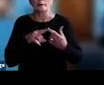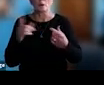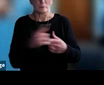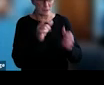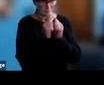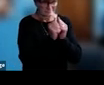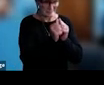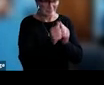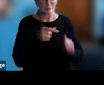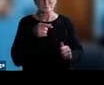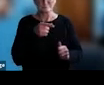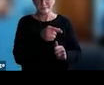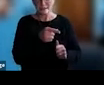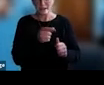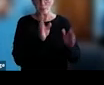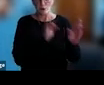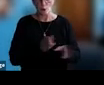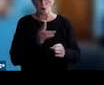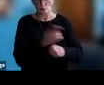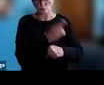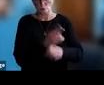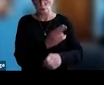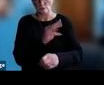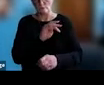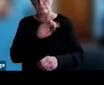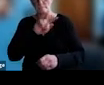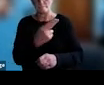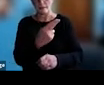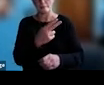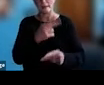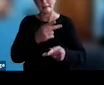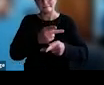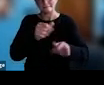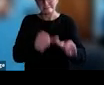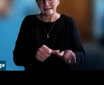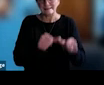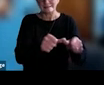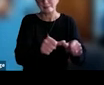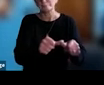he would organize her use and keep her using, which I think we see pretty often